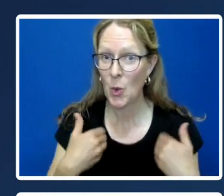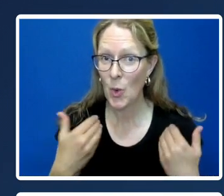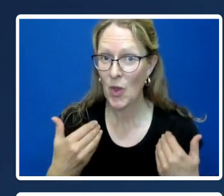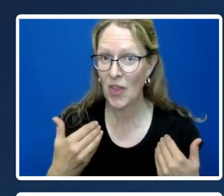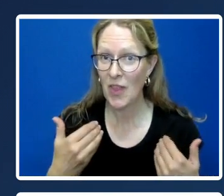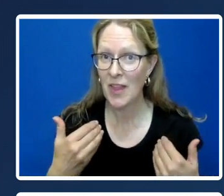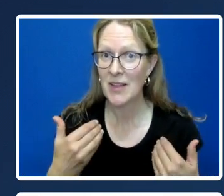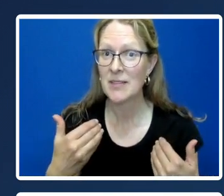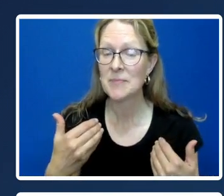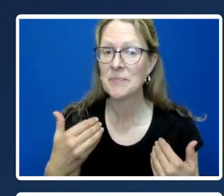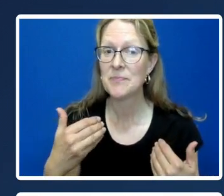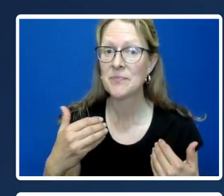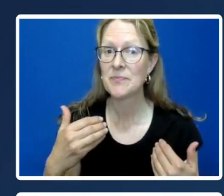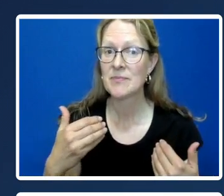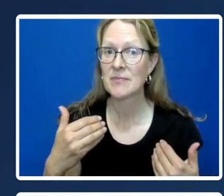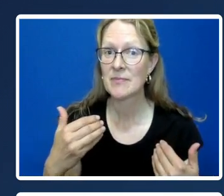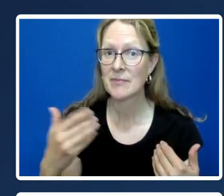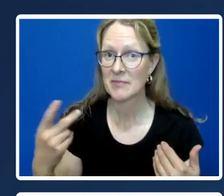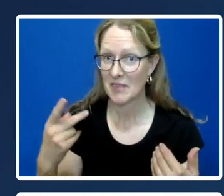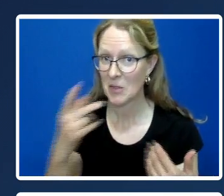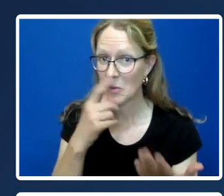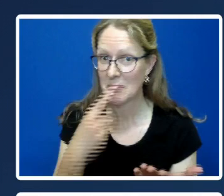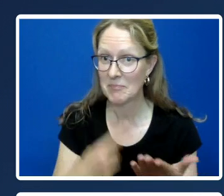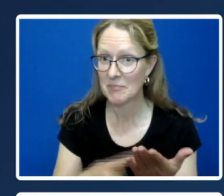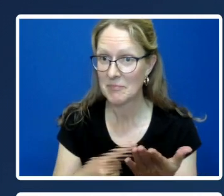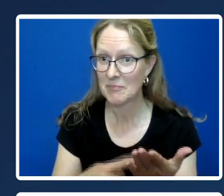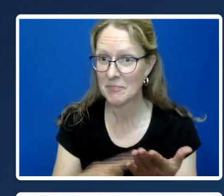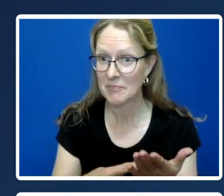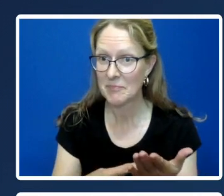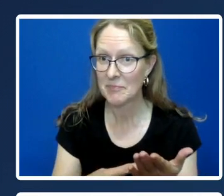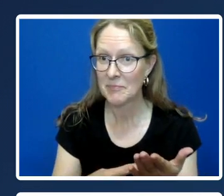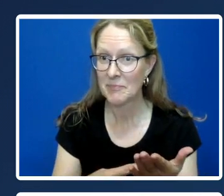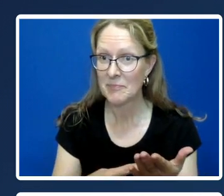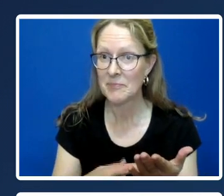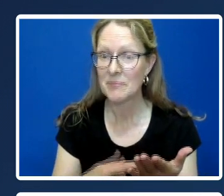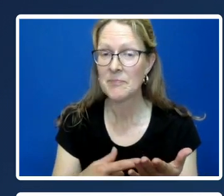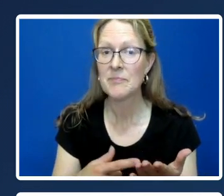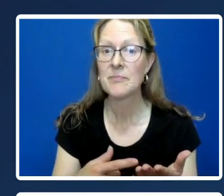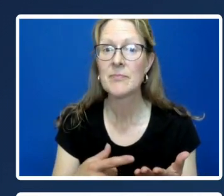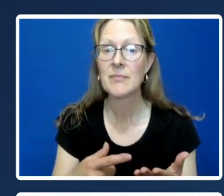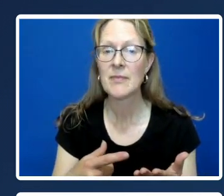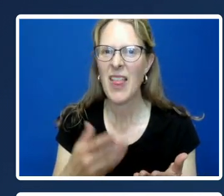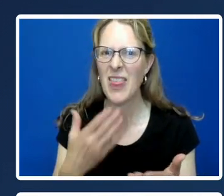And I can leave in some of you all's input about collaborating with teens.